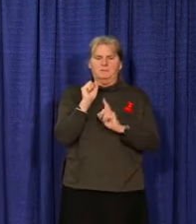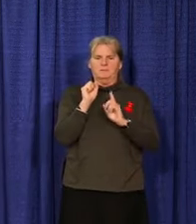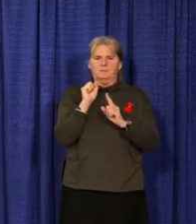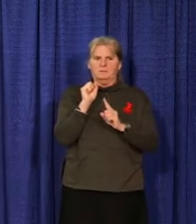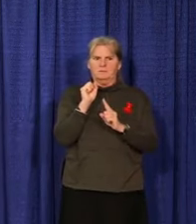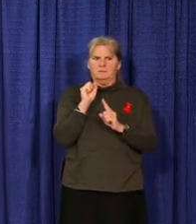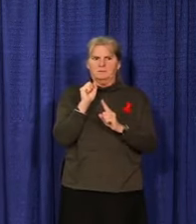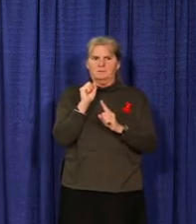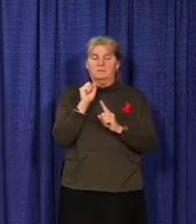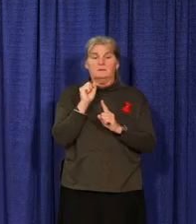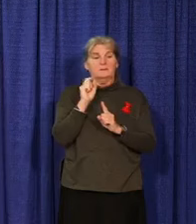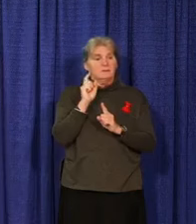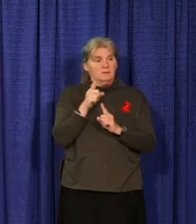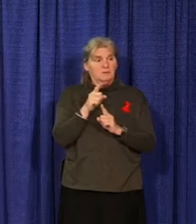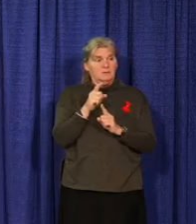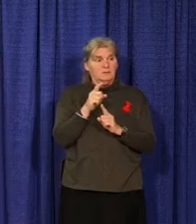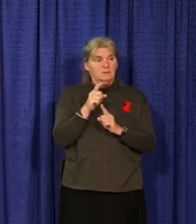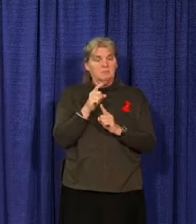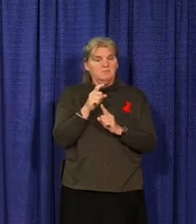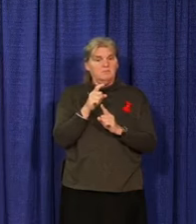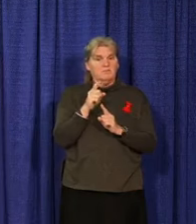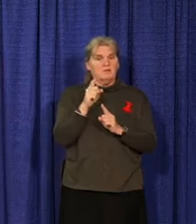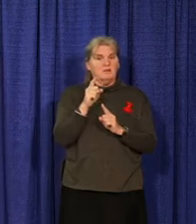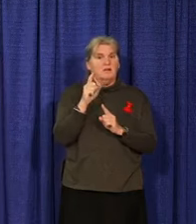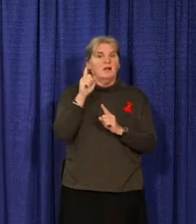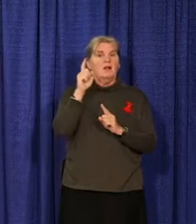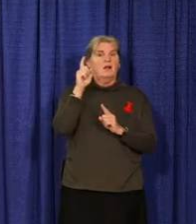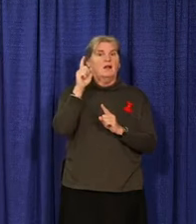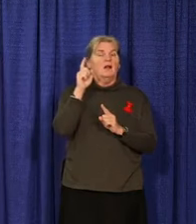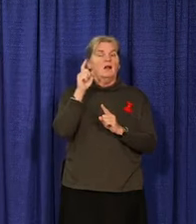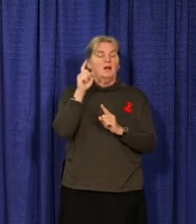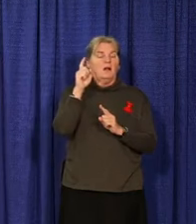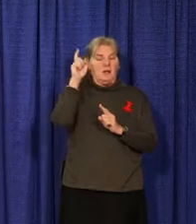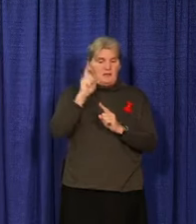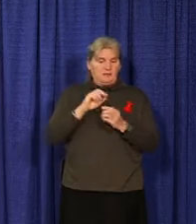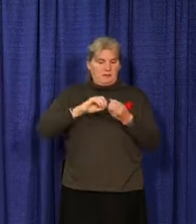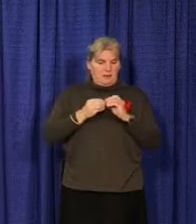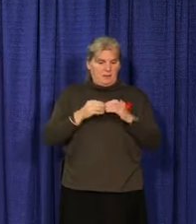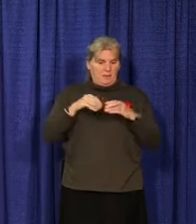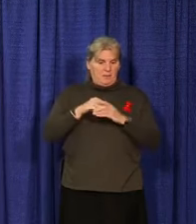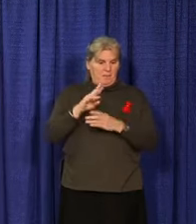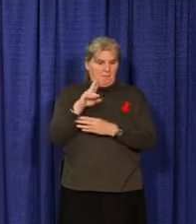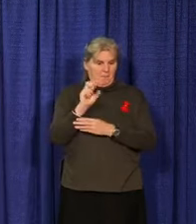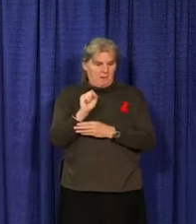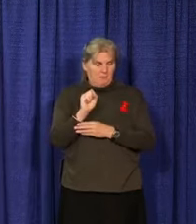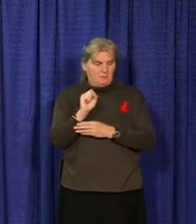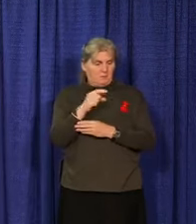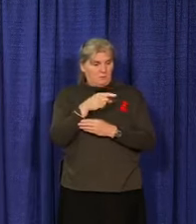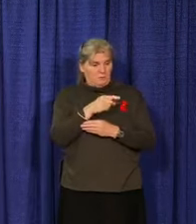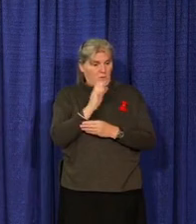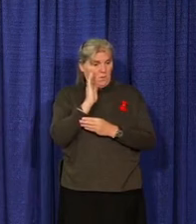busing. I understand the buses will not be carrying a normal load, there will be more room so is there